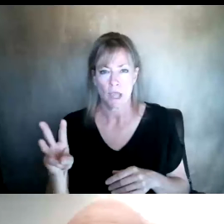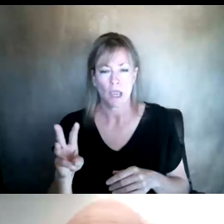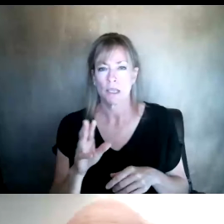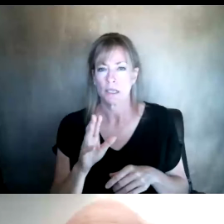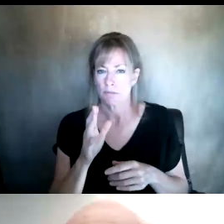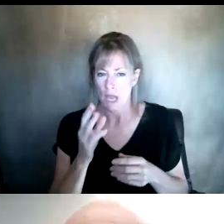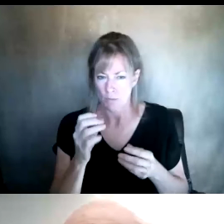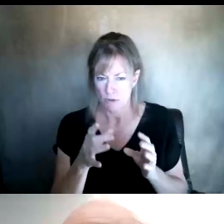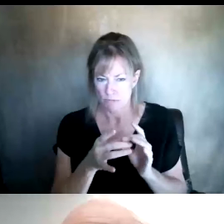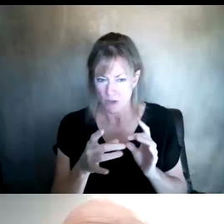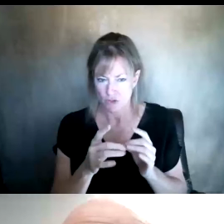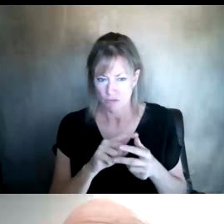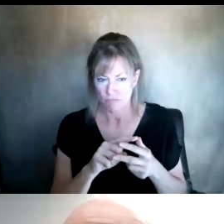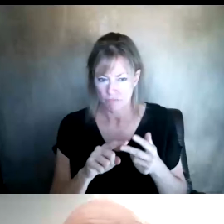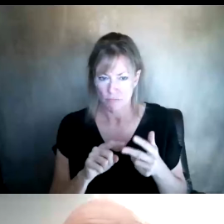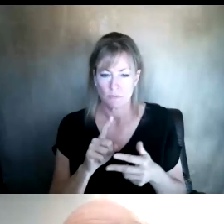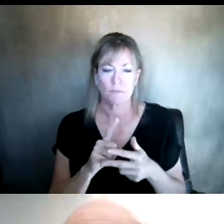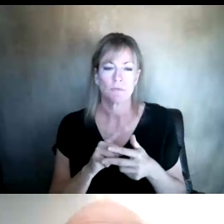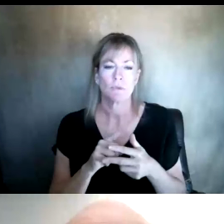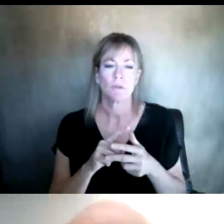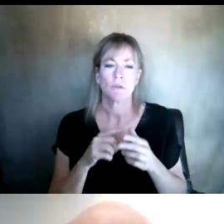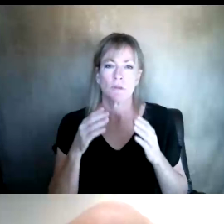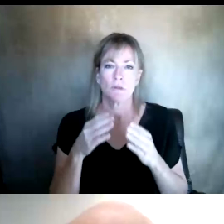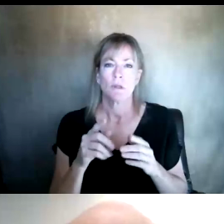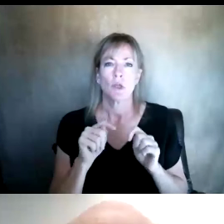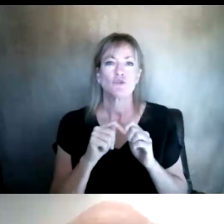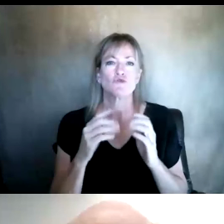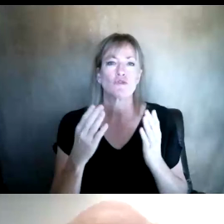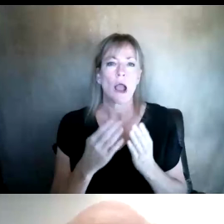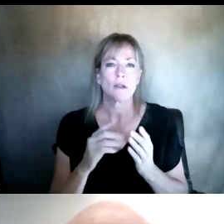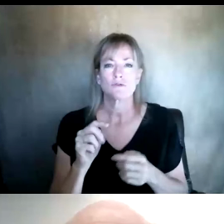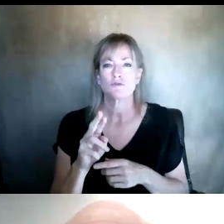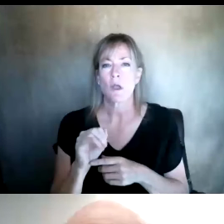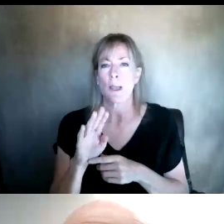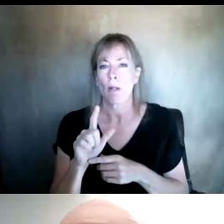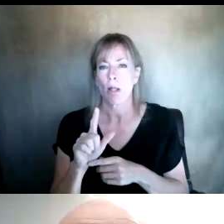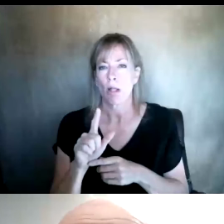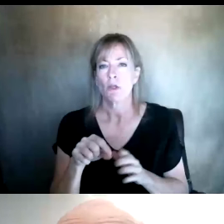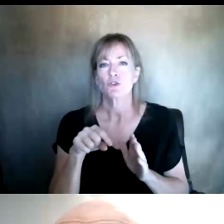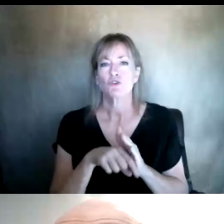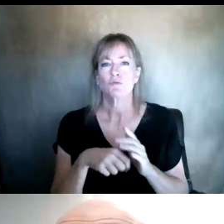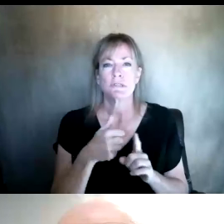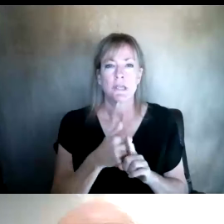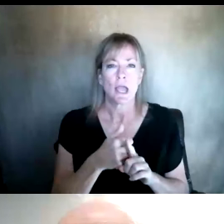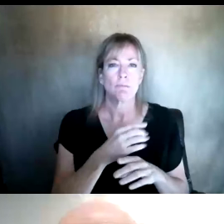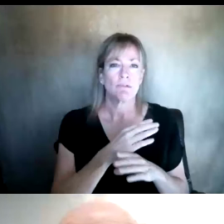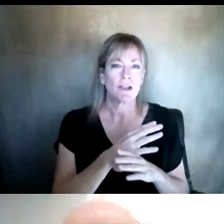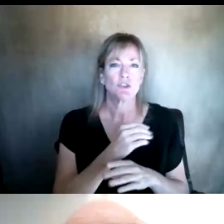ARE. ONE IS FOCUSING ON TRIBAL PREVENTION AND SUBSTANCE USE.